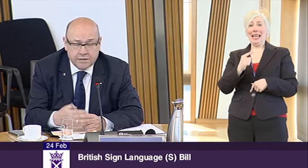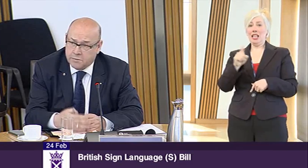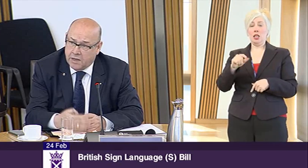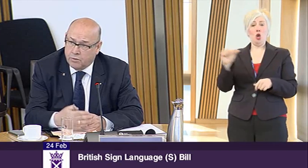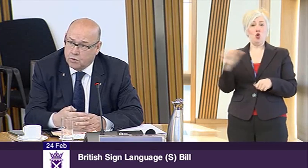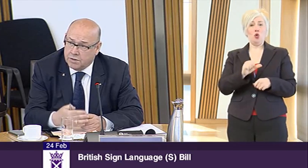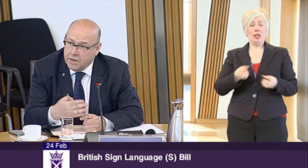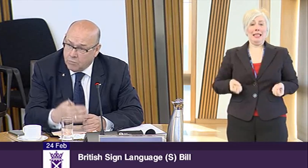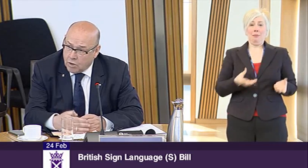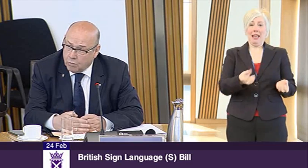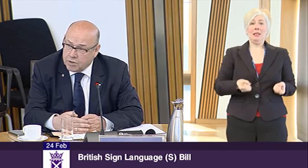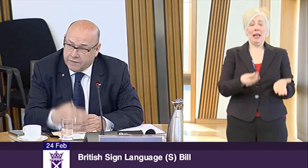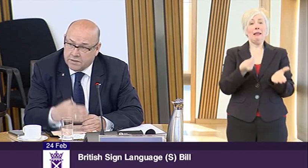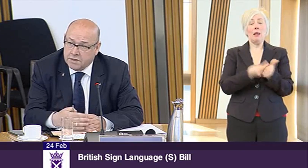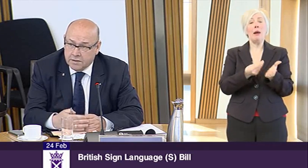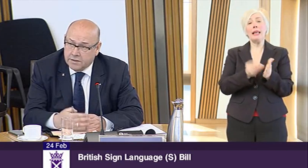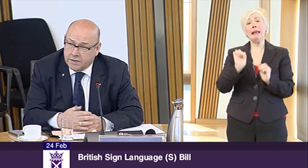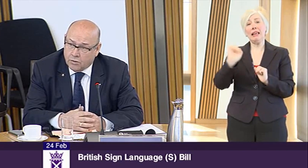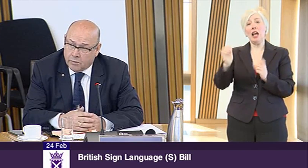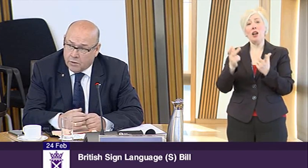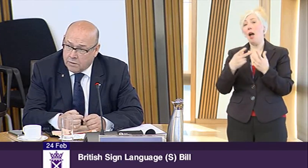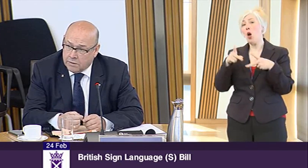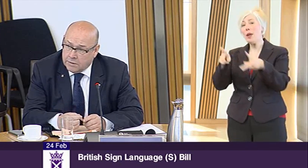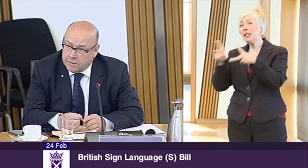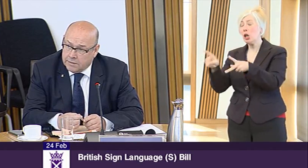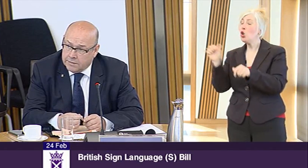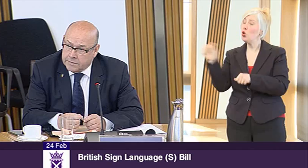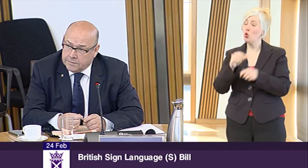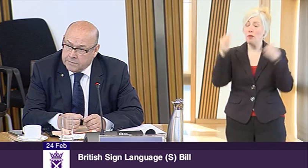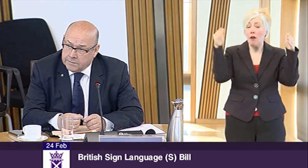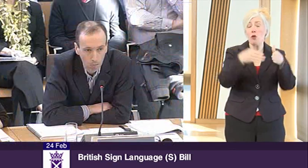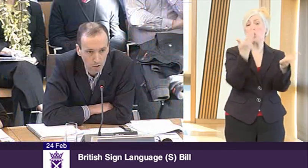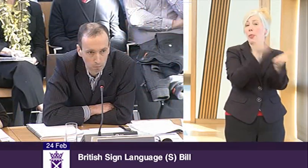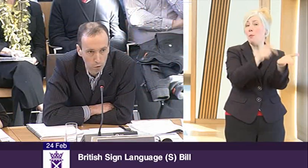that the money would be better spent on more services than on the bill.